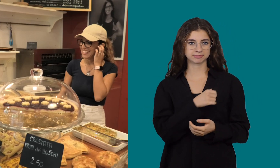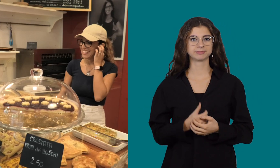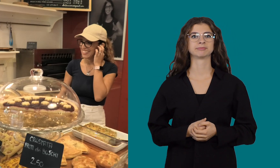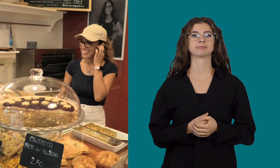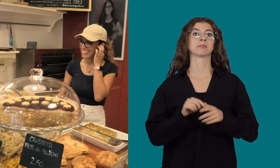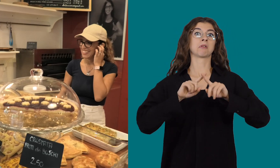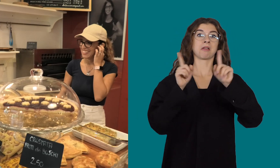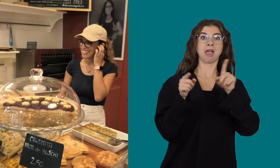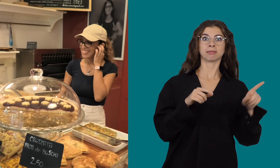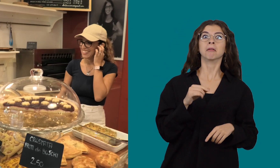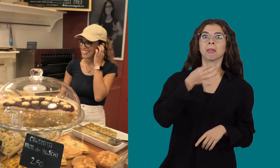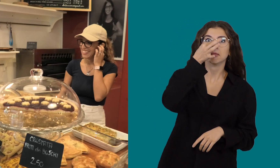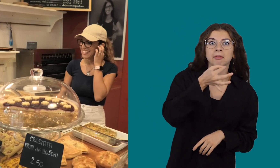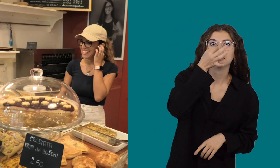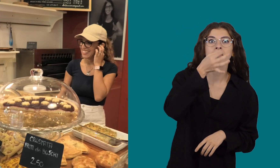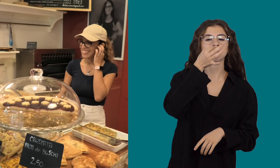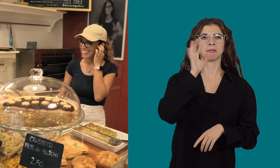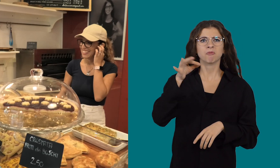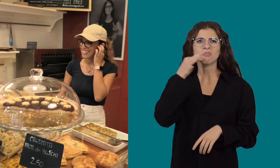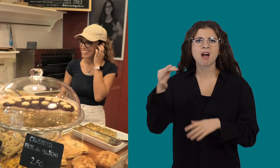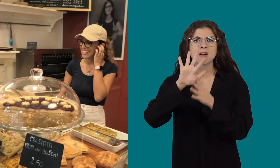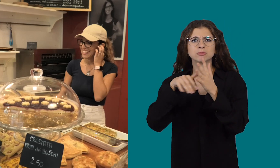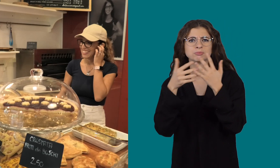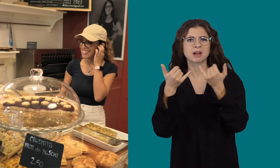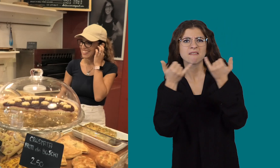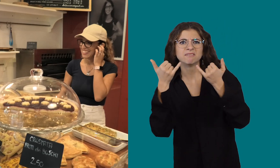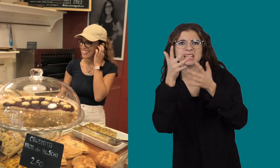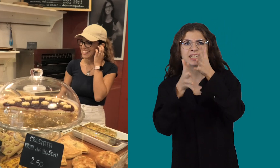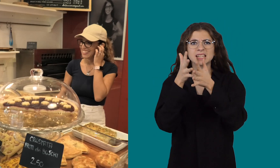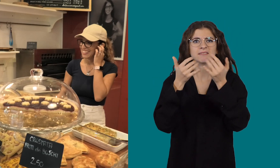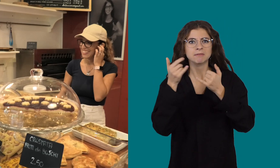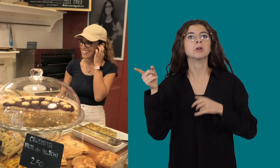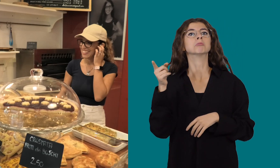and some are curious and ask her questions about sign language.